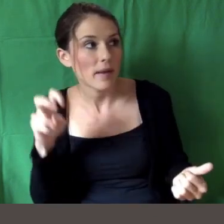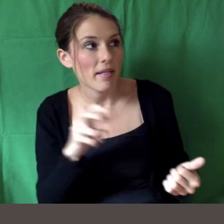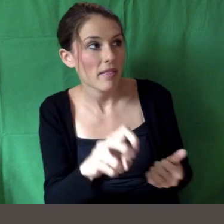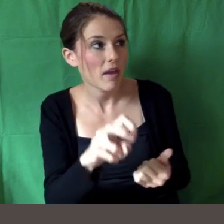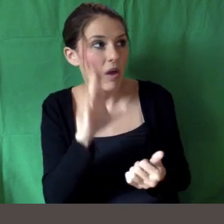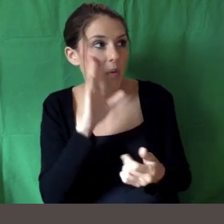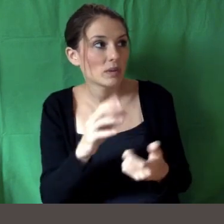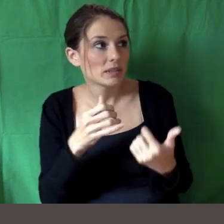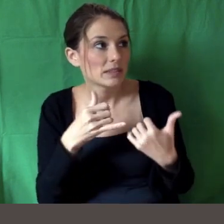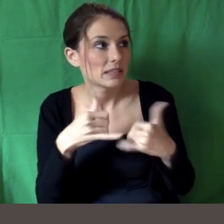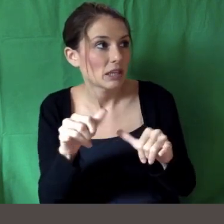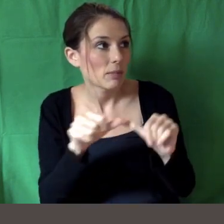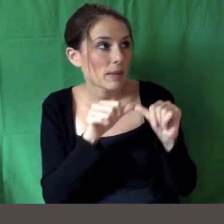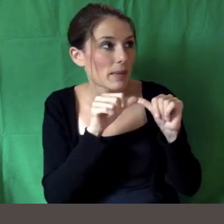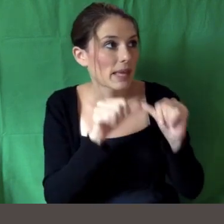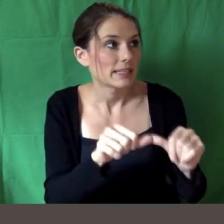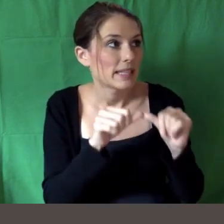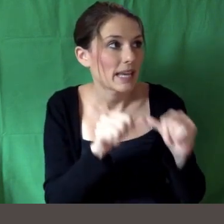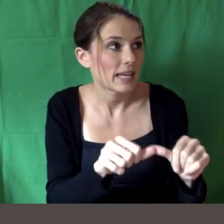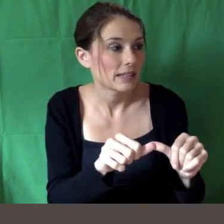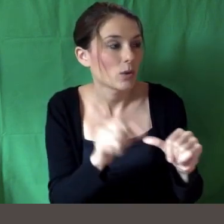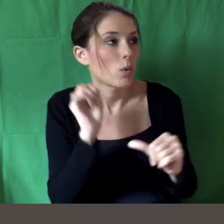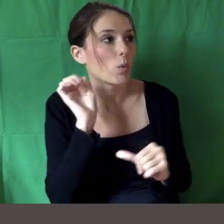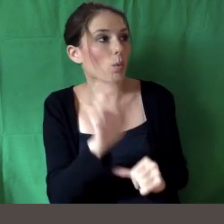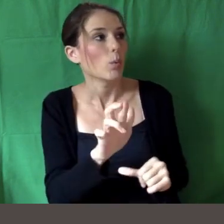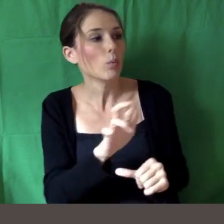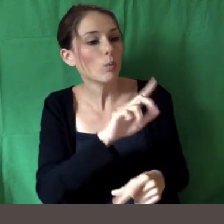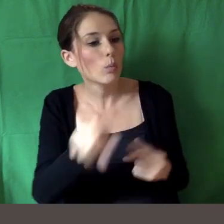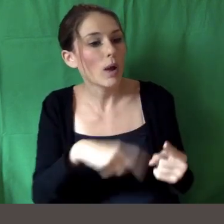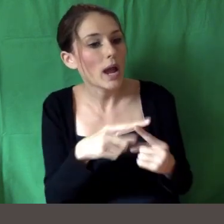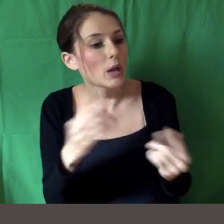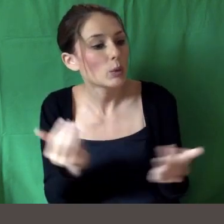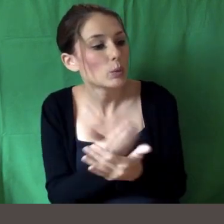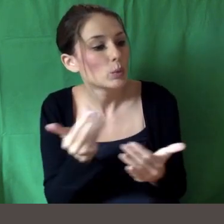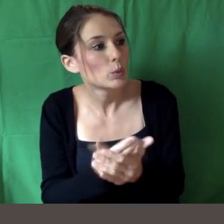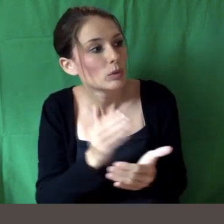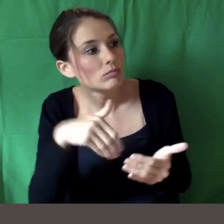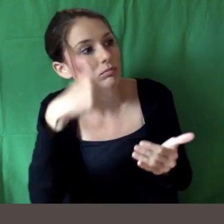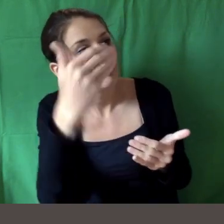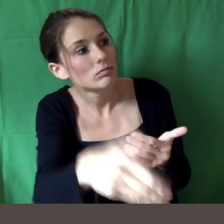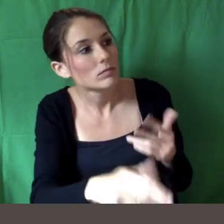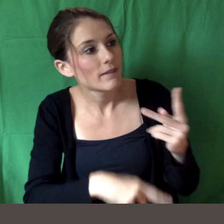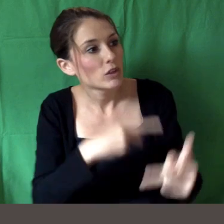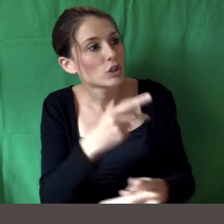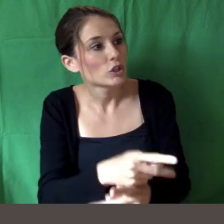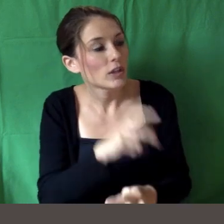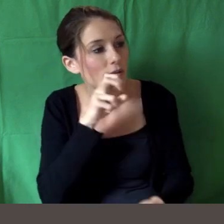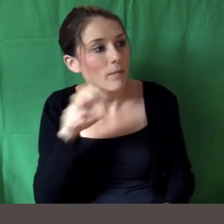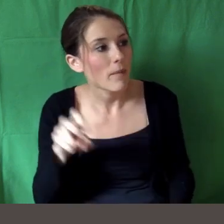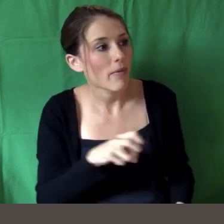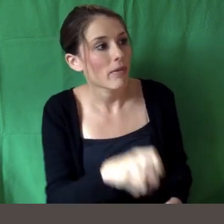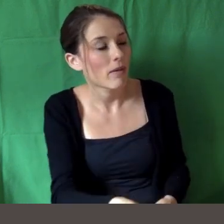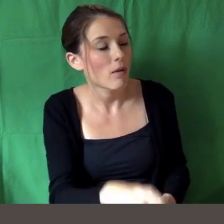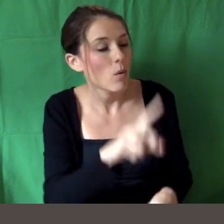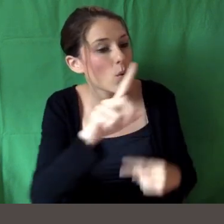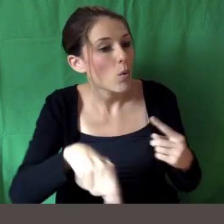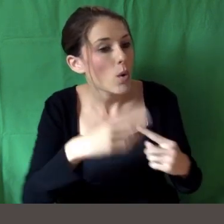still being maintained or when will there be a new Python version, when will it be released.